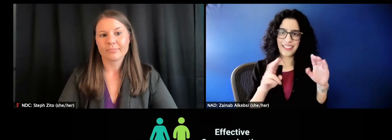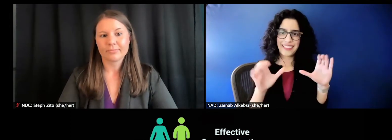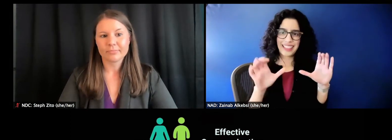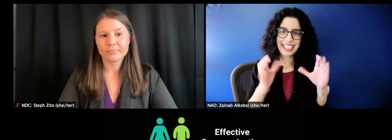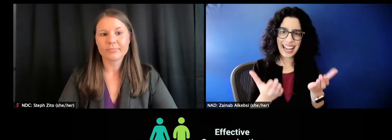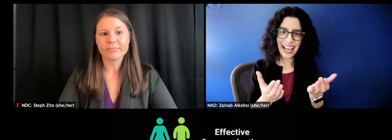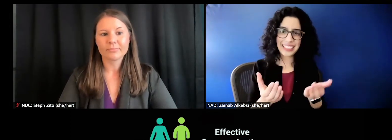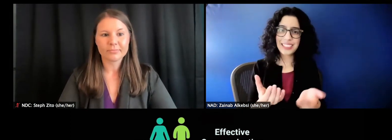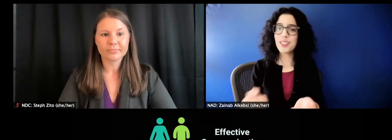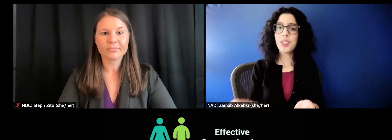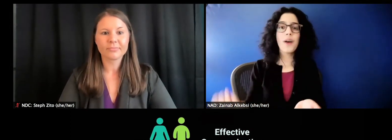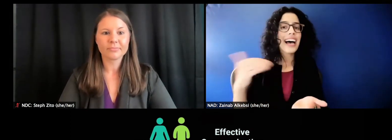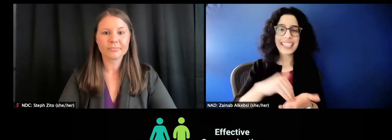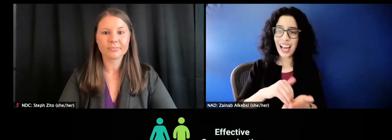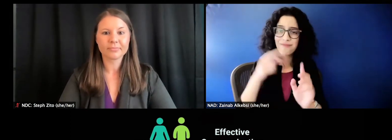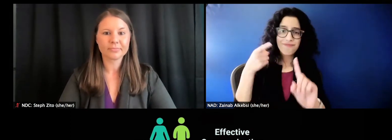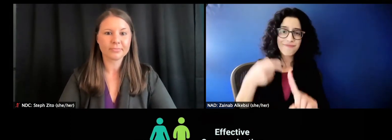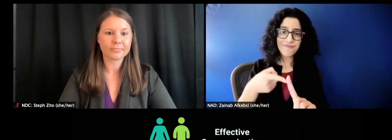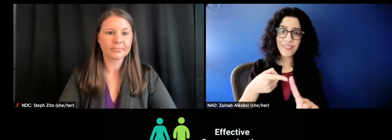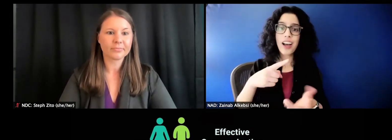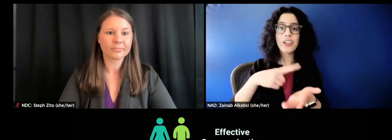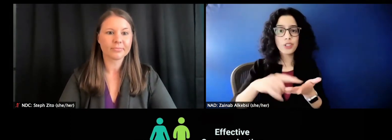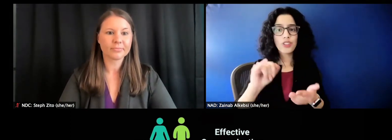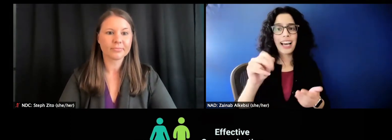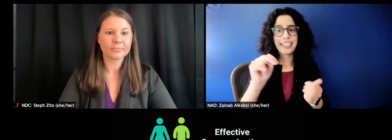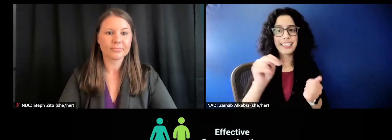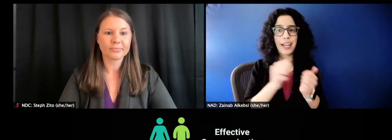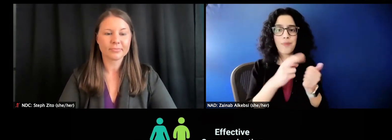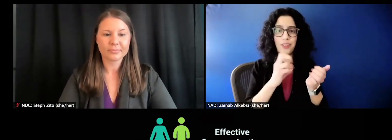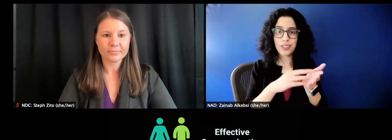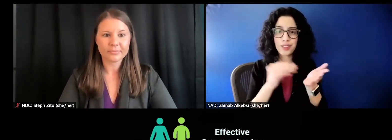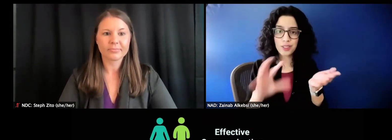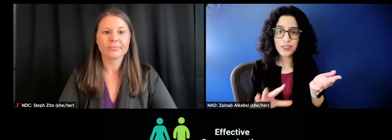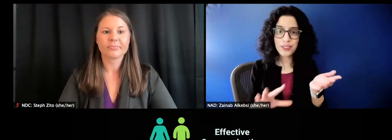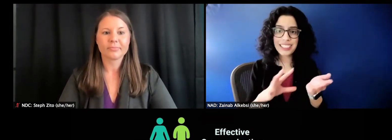So again, check with the student and find out